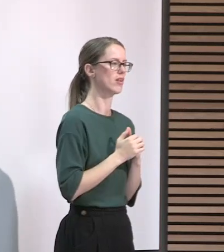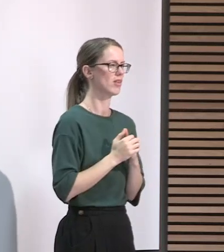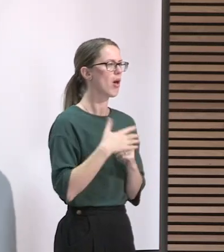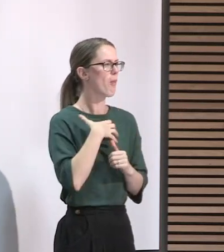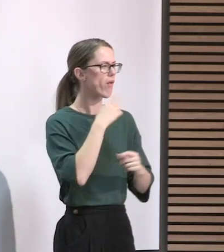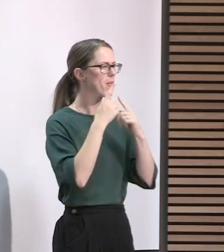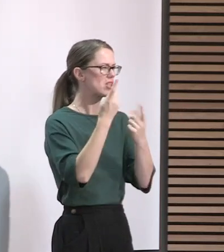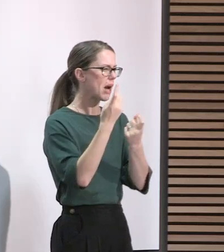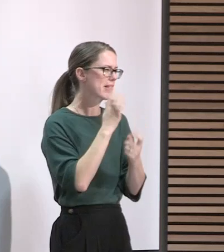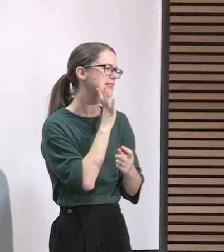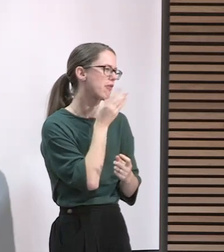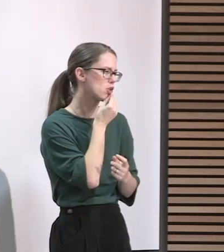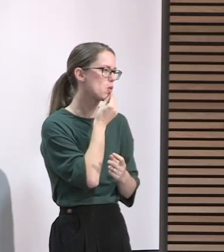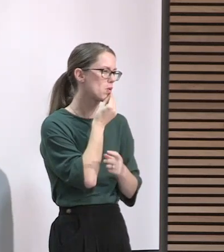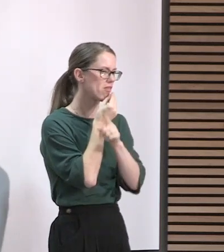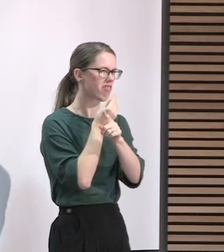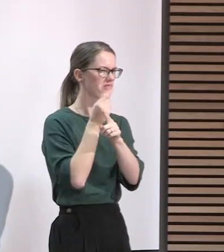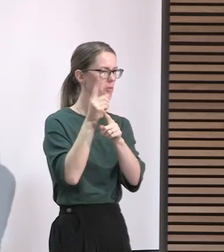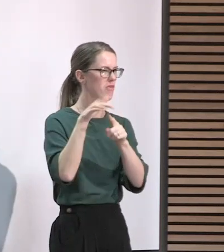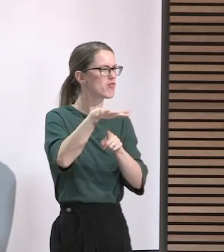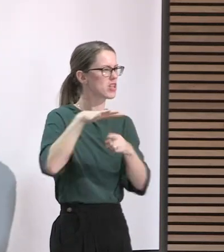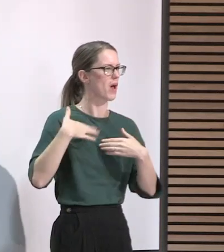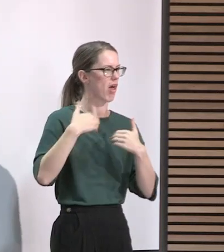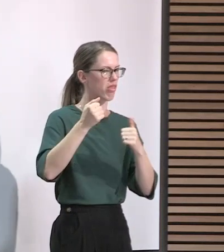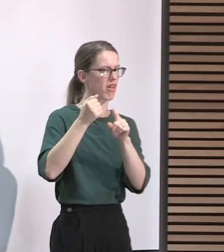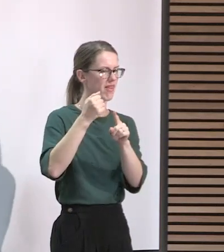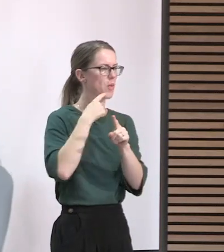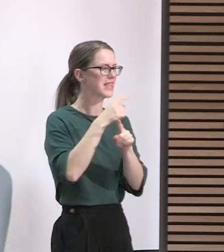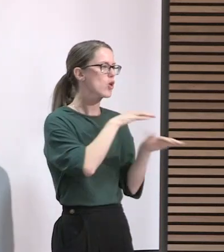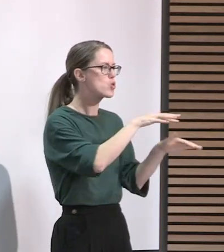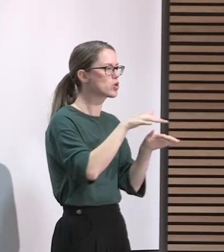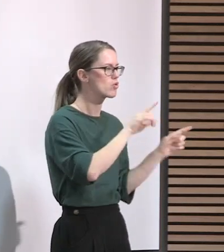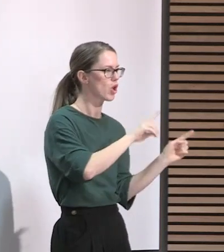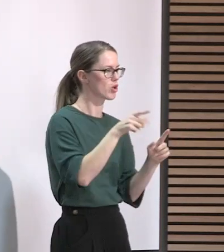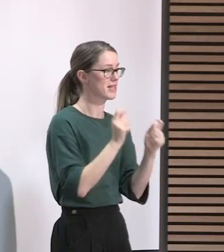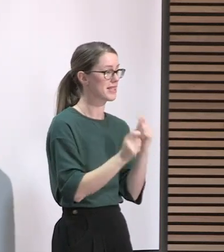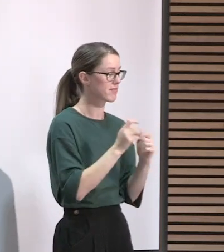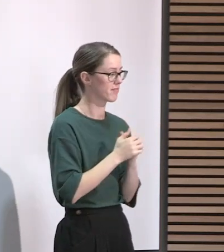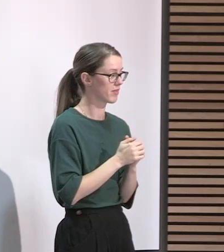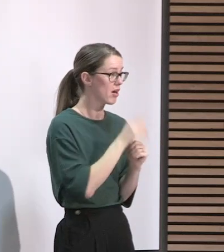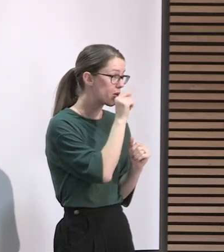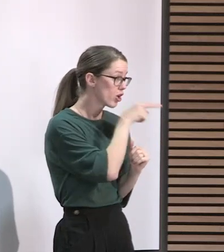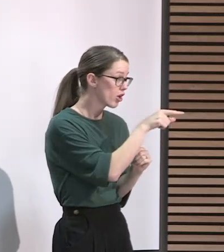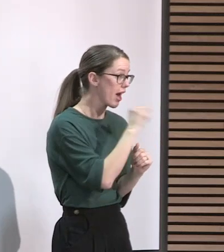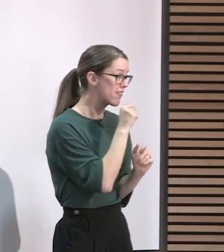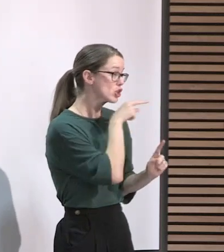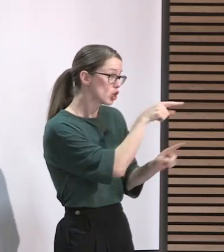regional public Health will be putting out more details in a statement this afternoon,